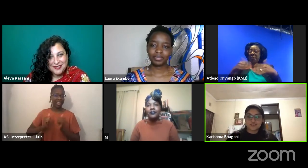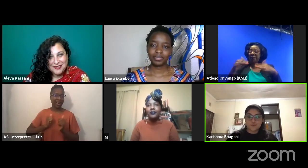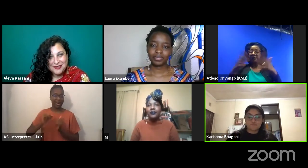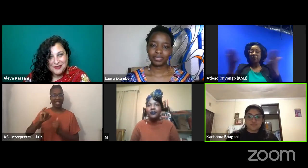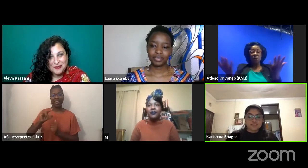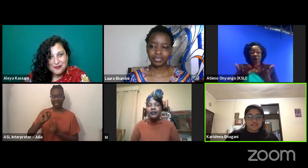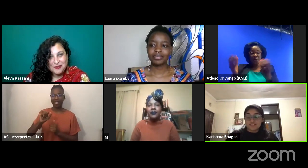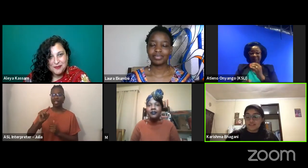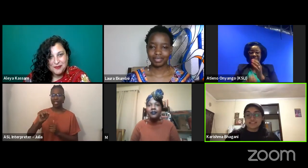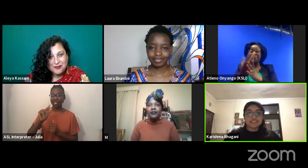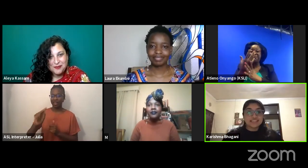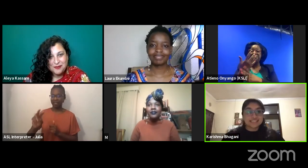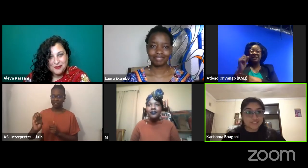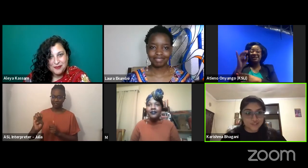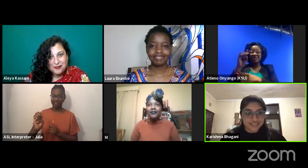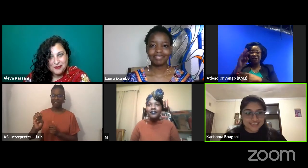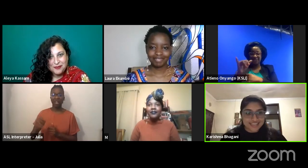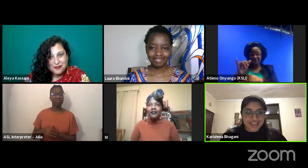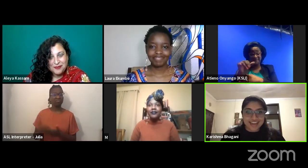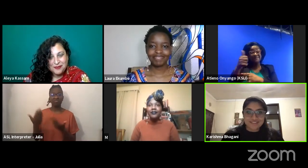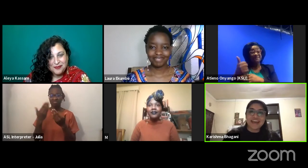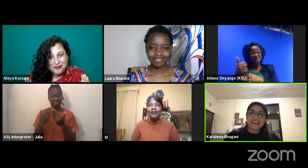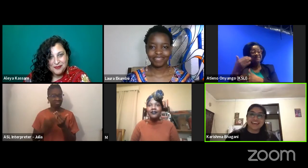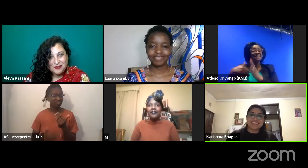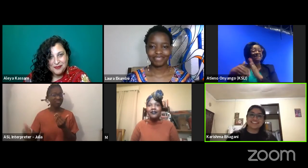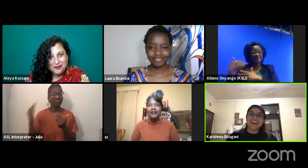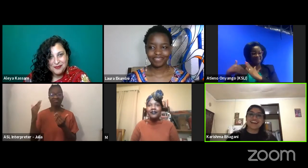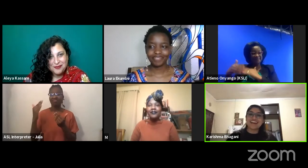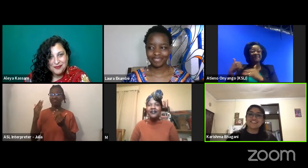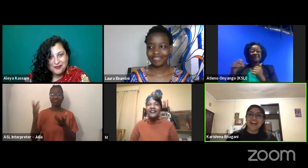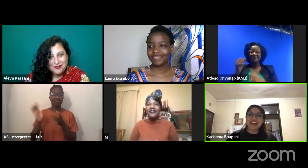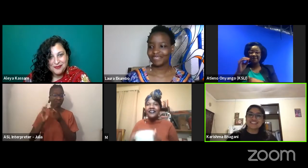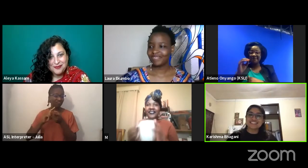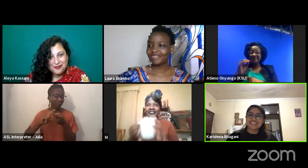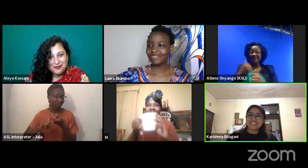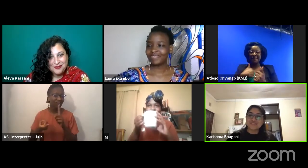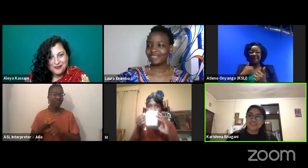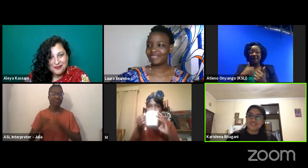So the rest they say is history. So I will actually take this moment